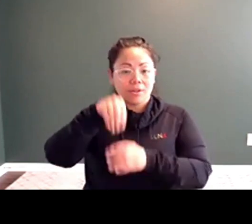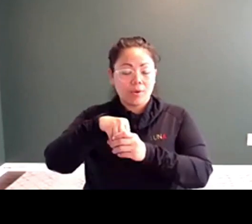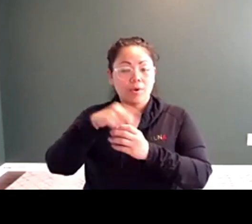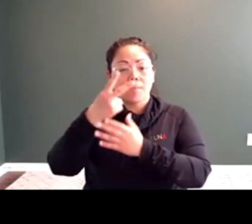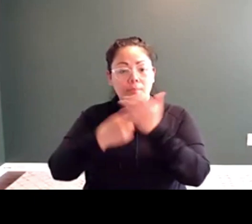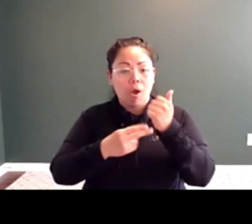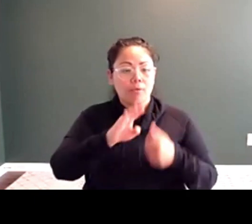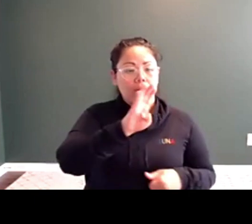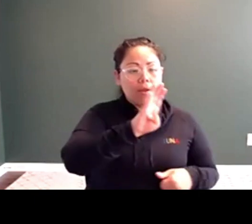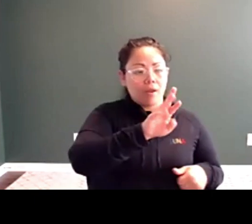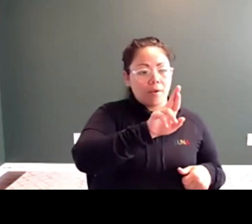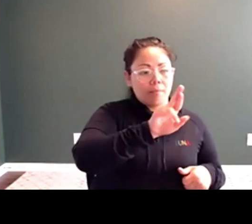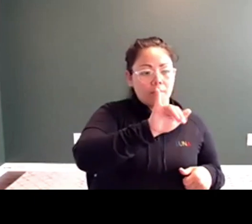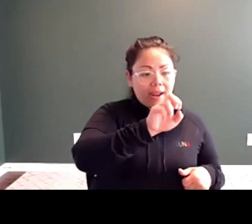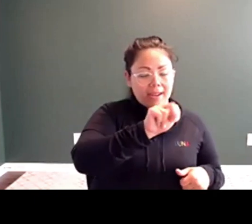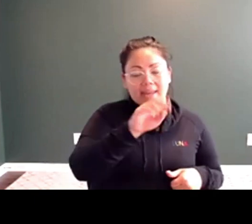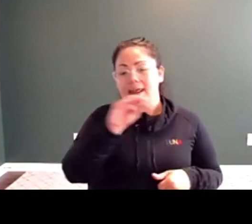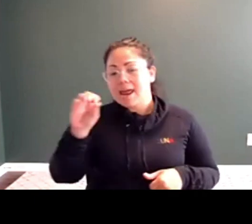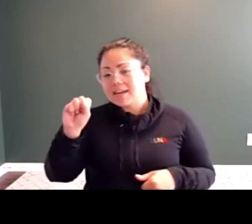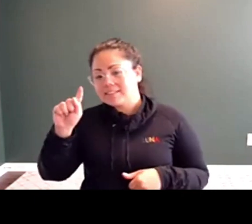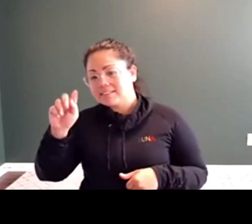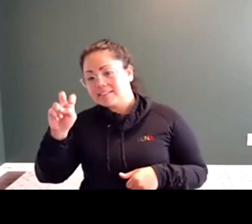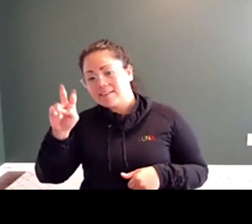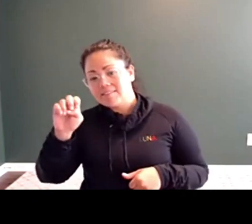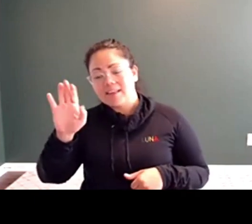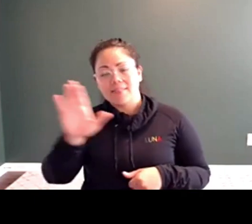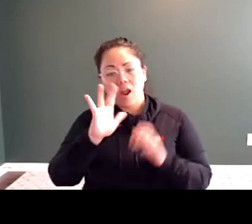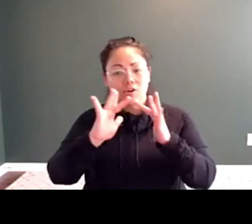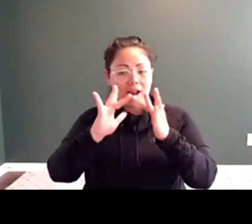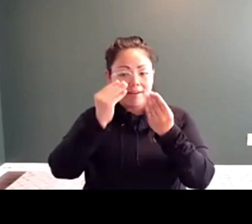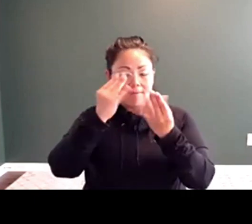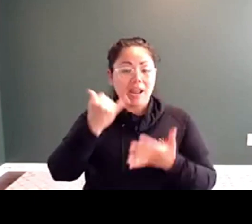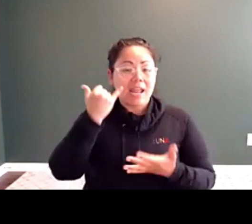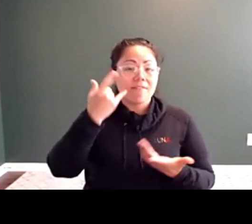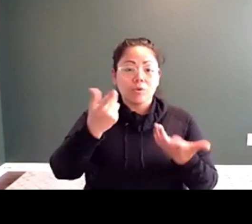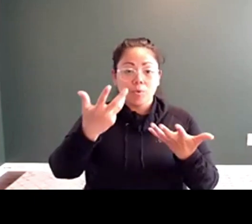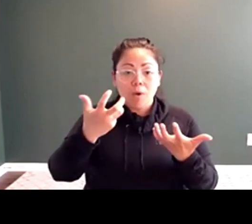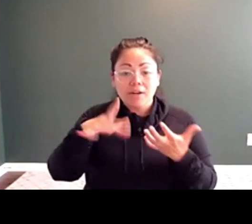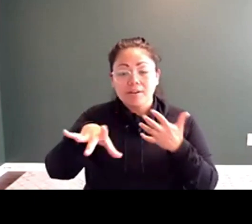as well as Stevie's contact information. That way, if you want to find more information